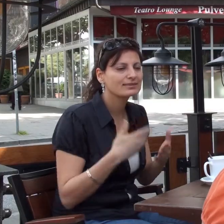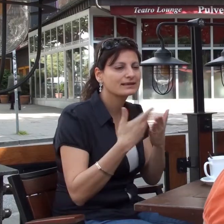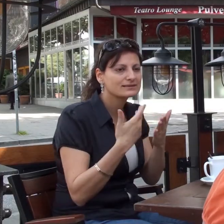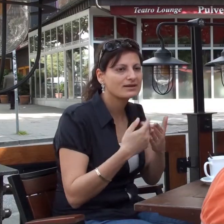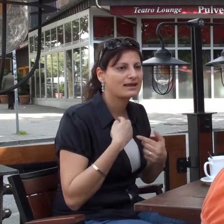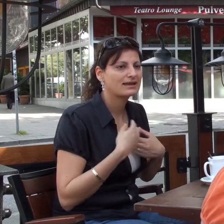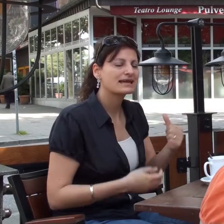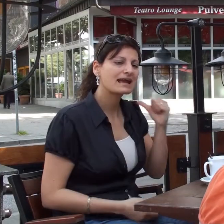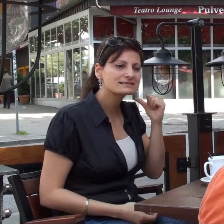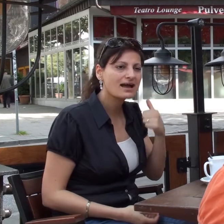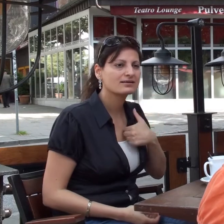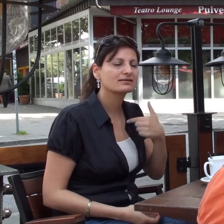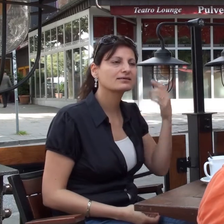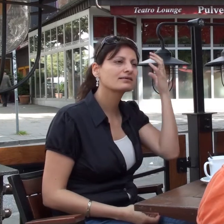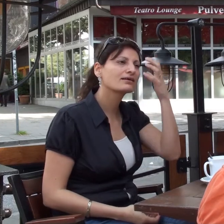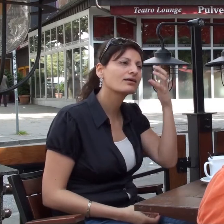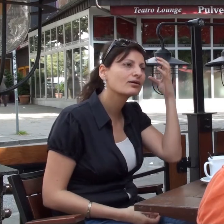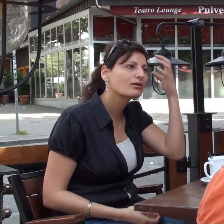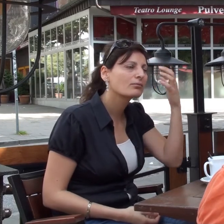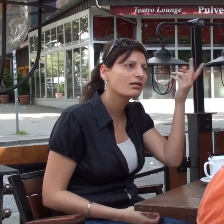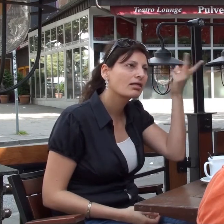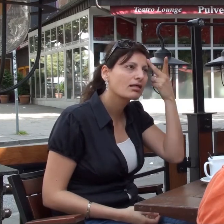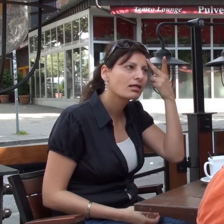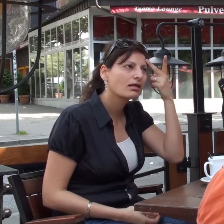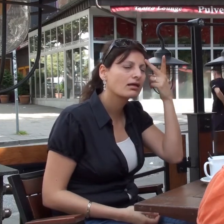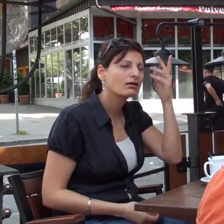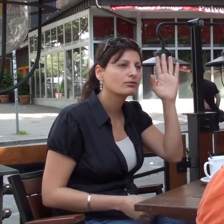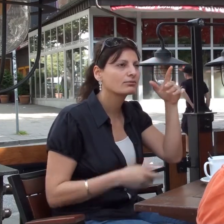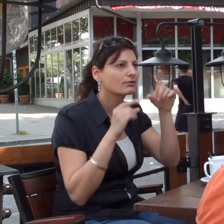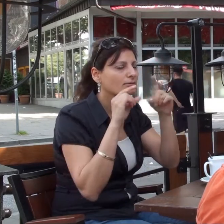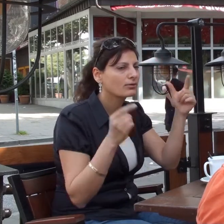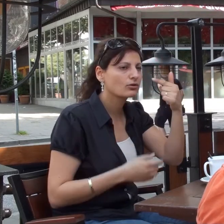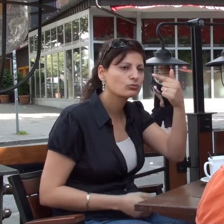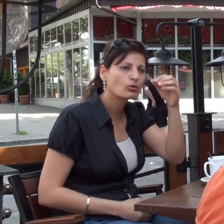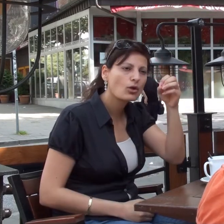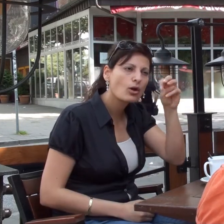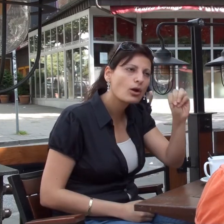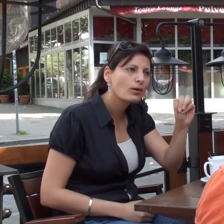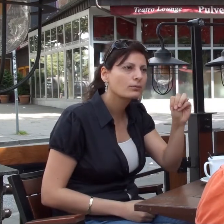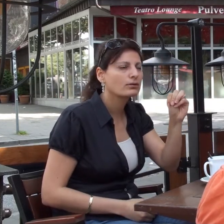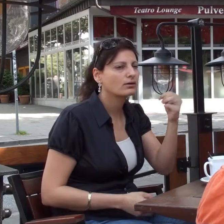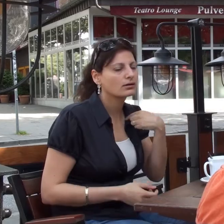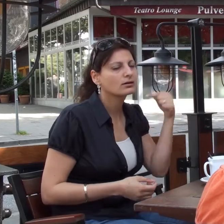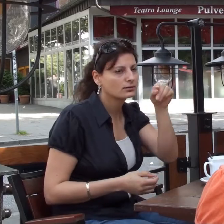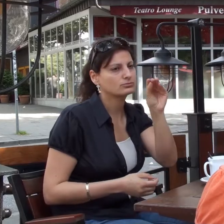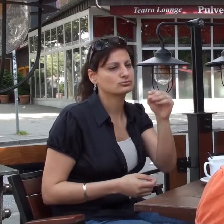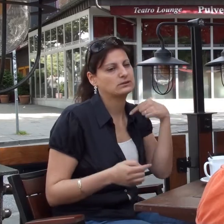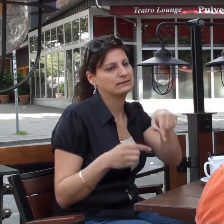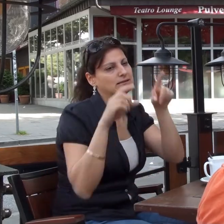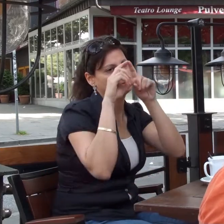I dreamed of Tom yesterday, that's why I wanted to meet you.